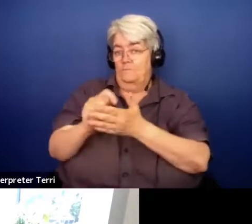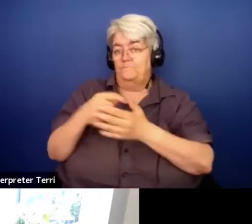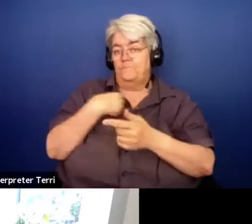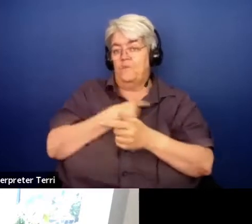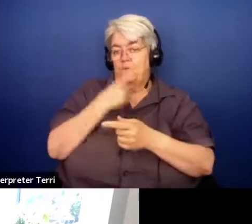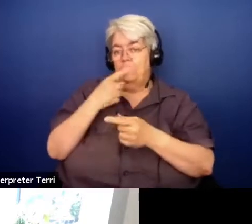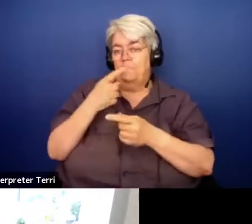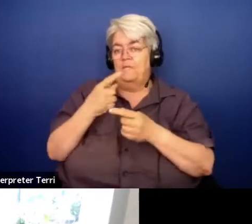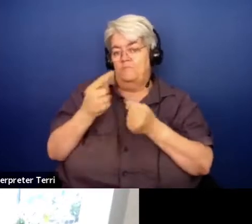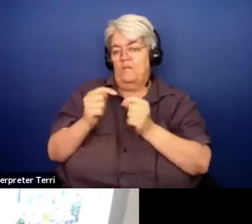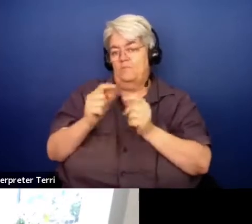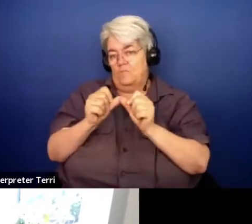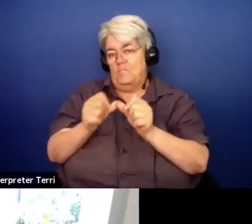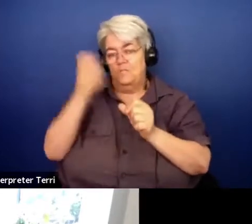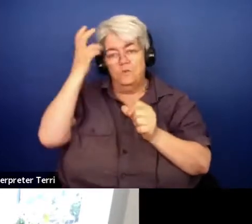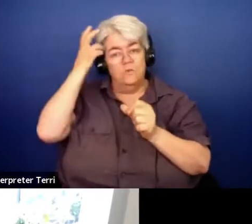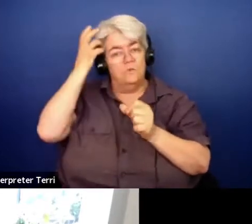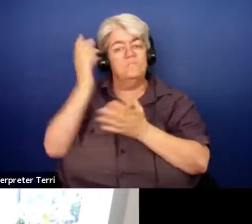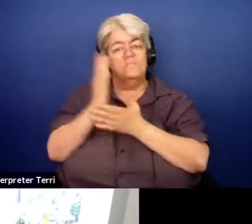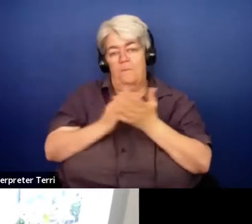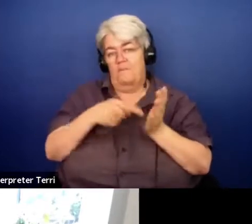to continue some of this work.